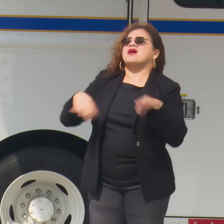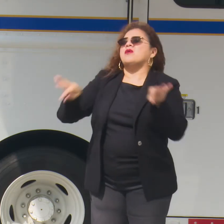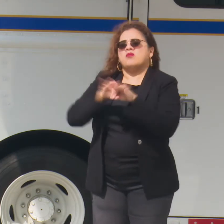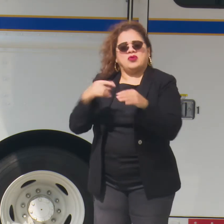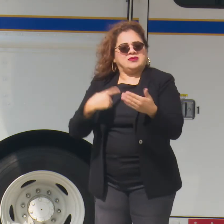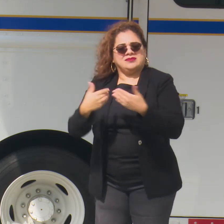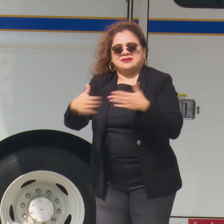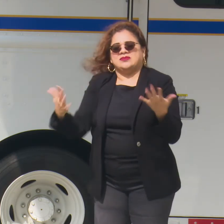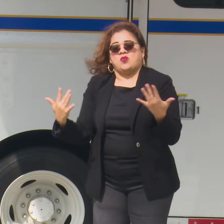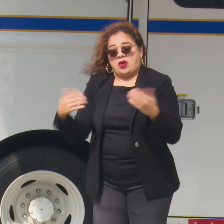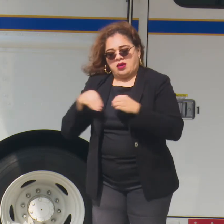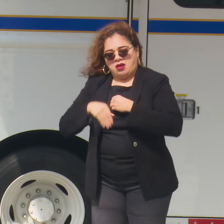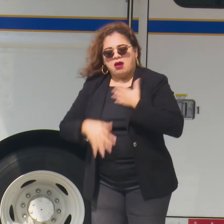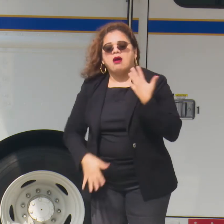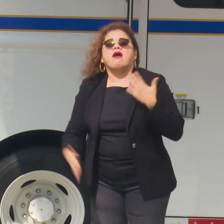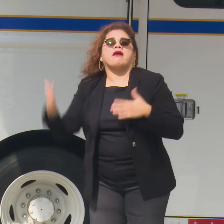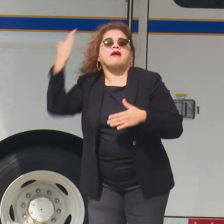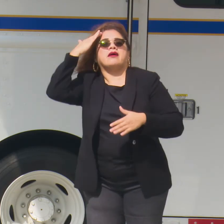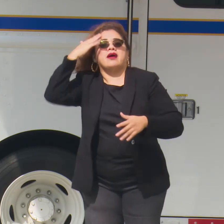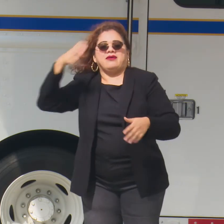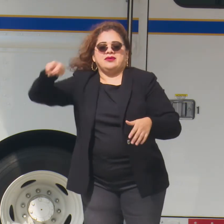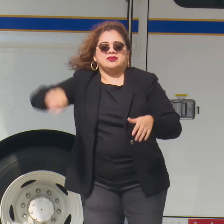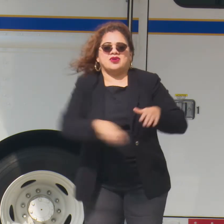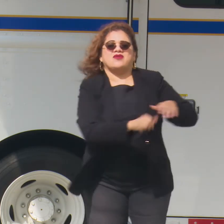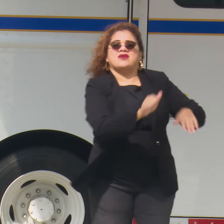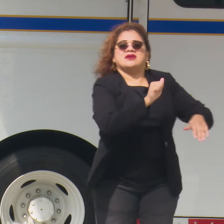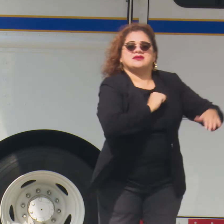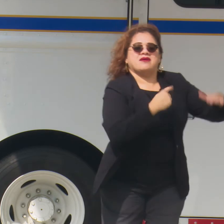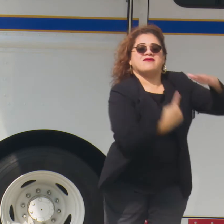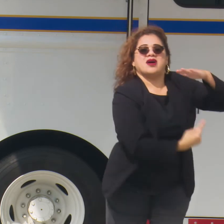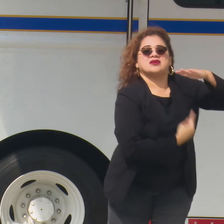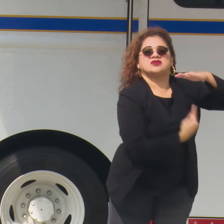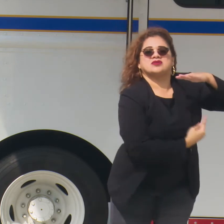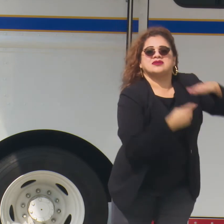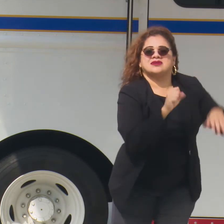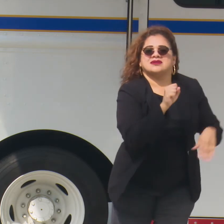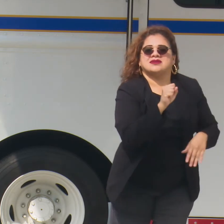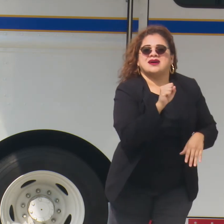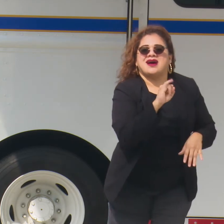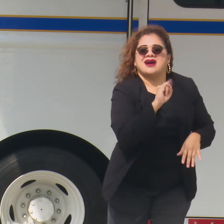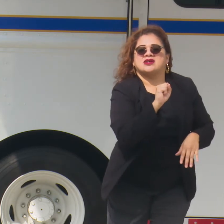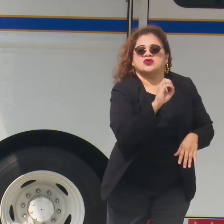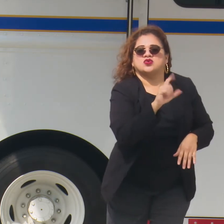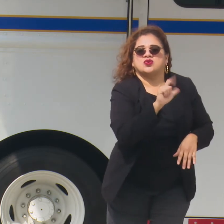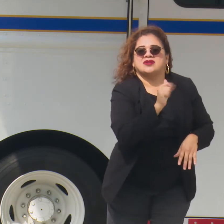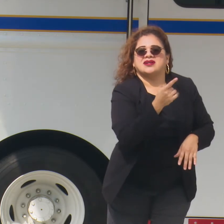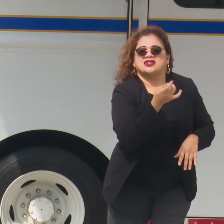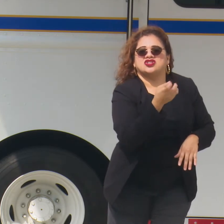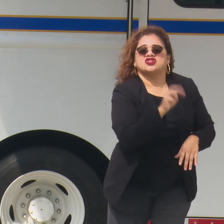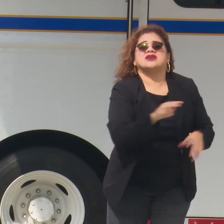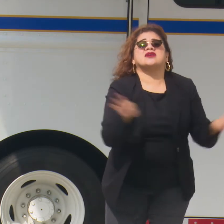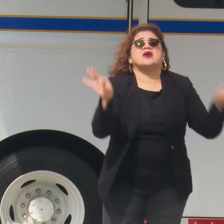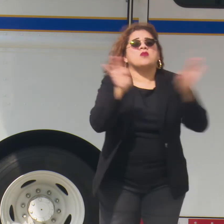and to do everything it takes to keep safe and keep your family and your friends safe as well. This means keep your physical distance